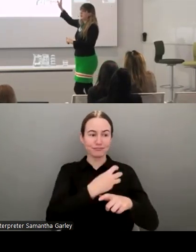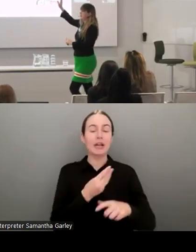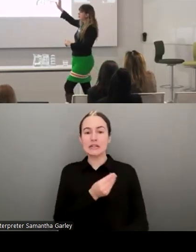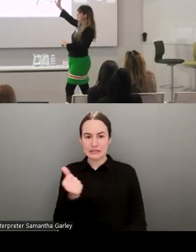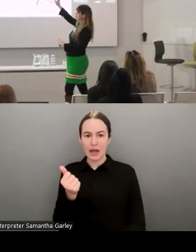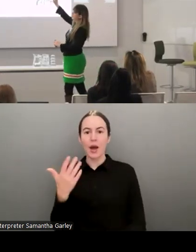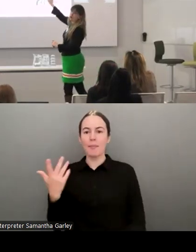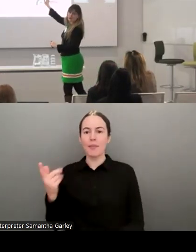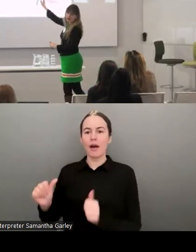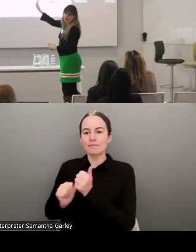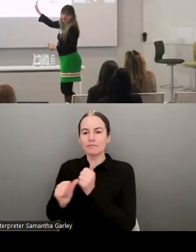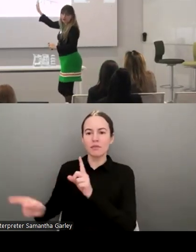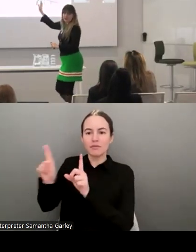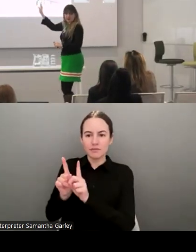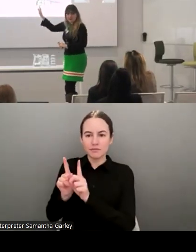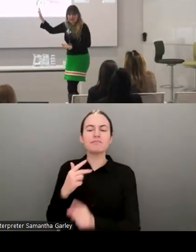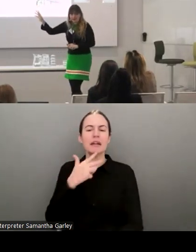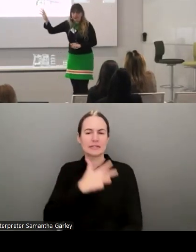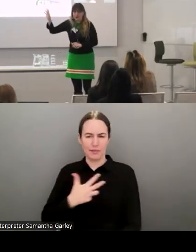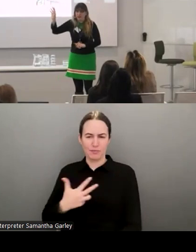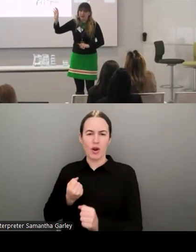So in Denmark we have personal assistant teams, if you need that.